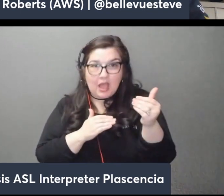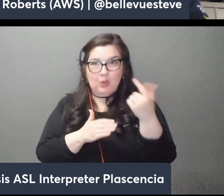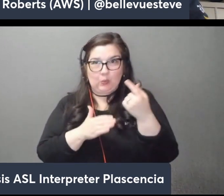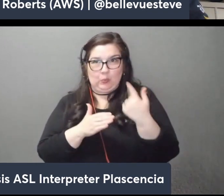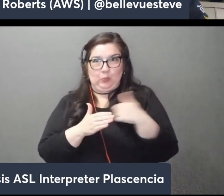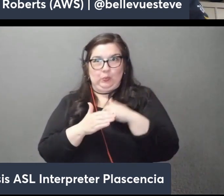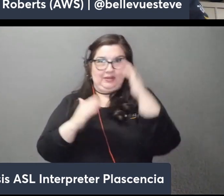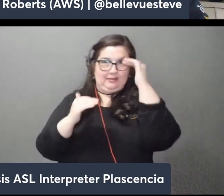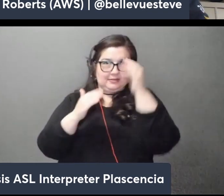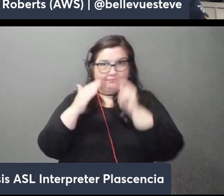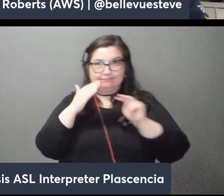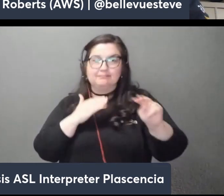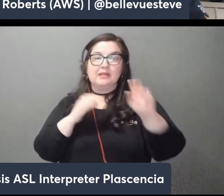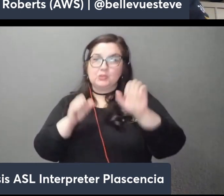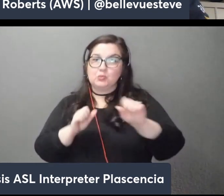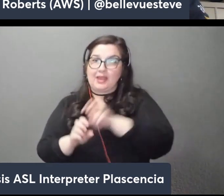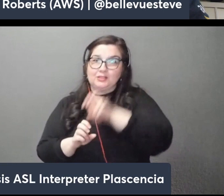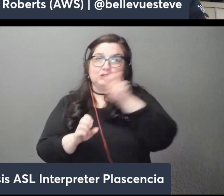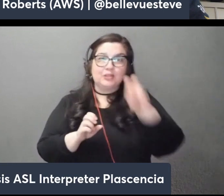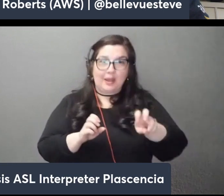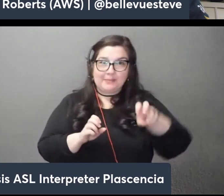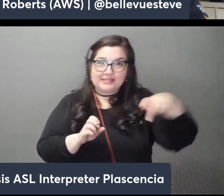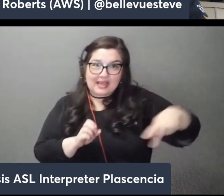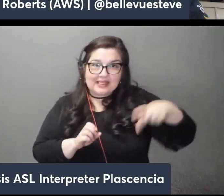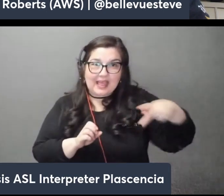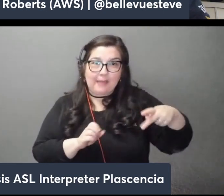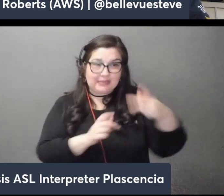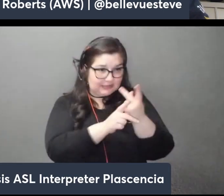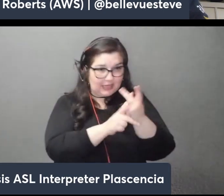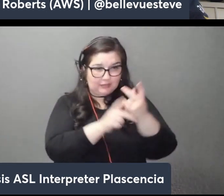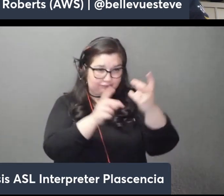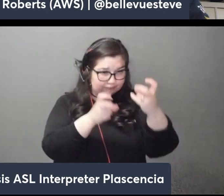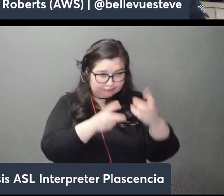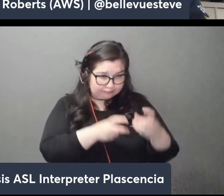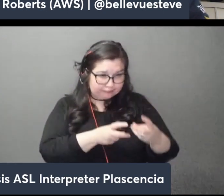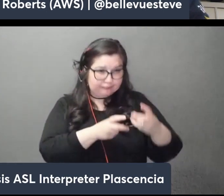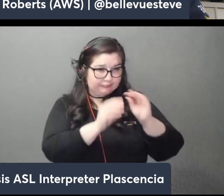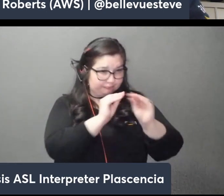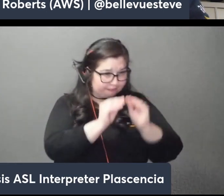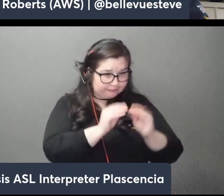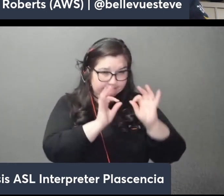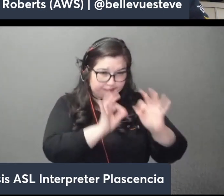you can jump out into lambda and do that, and finally, we have kind of our main feature here